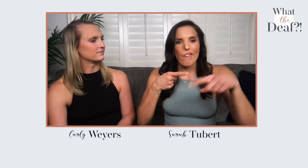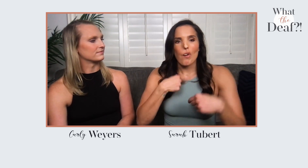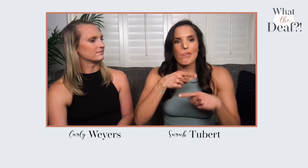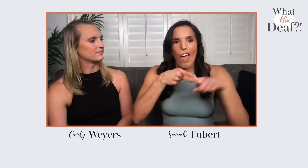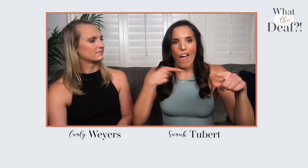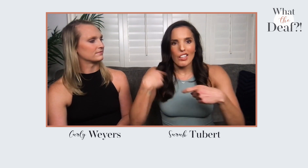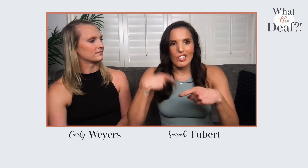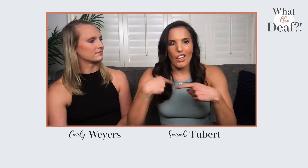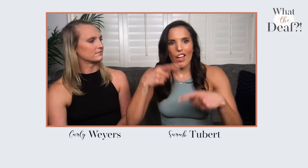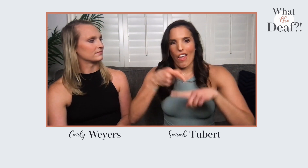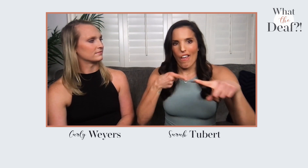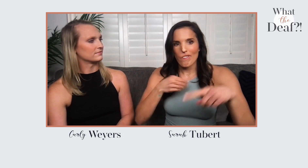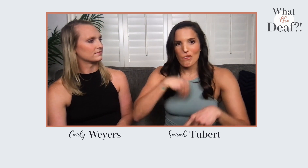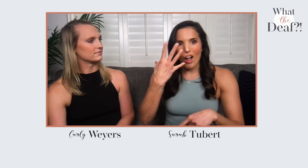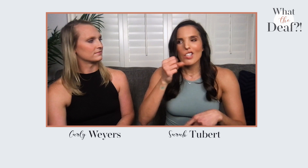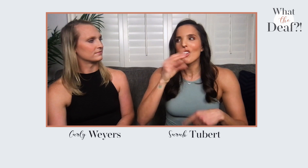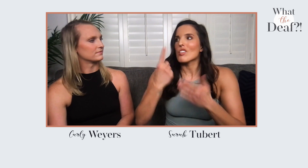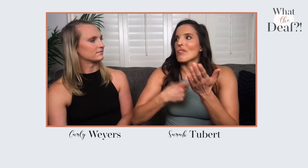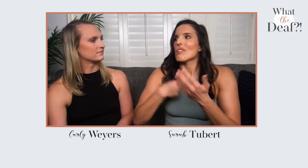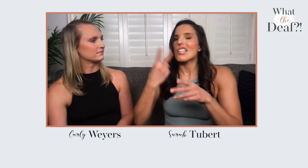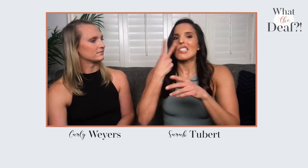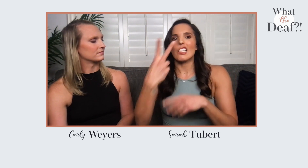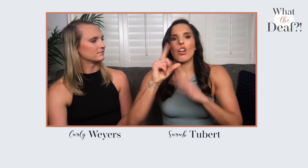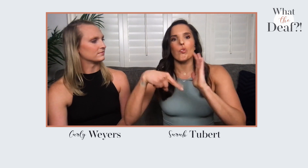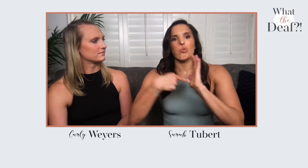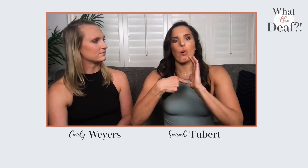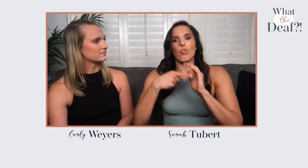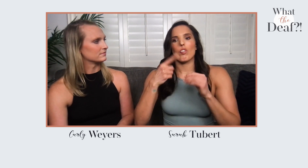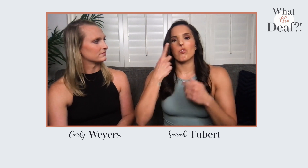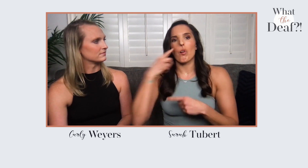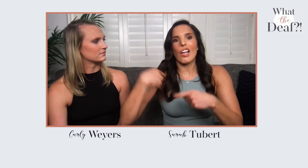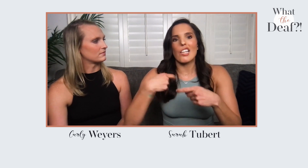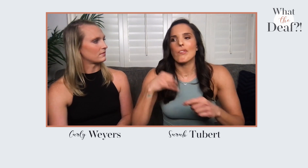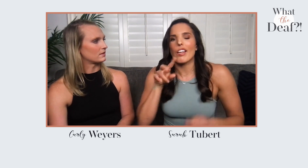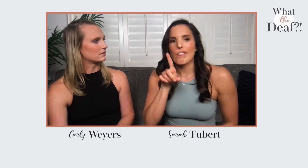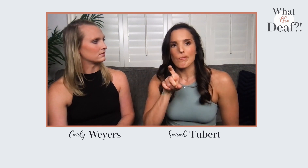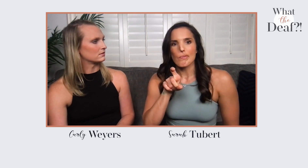So, I'm half Latina, half white. So, sometimes, I see a role for a Latina character,